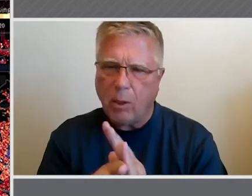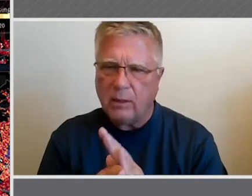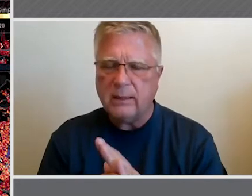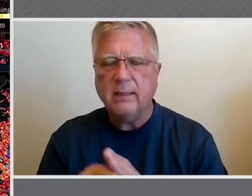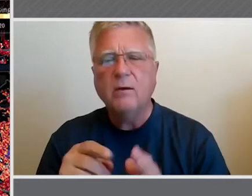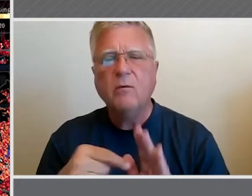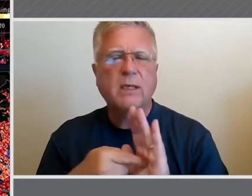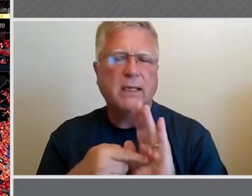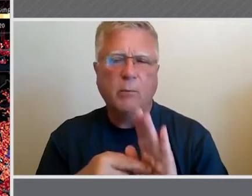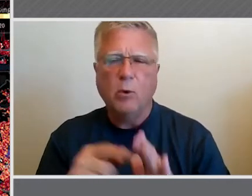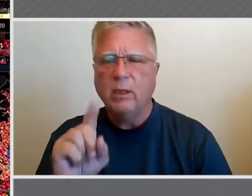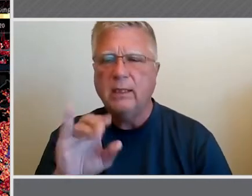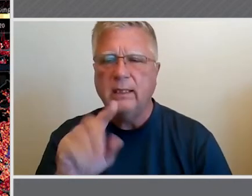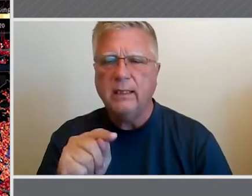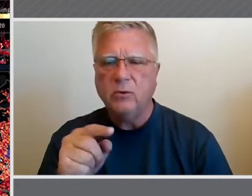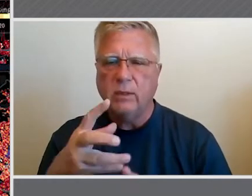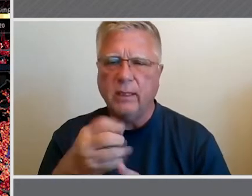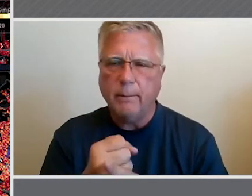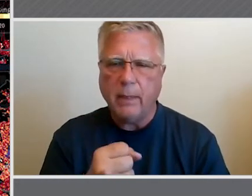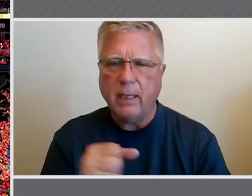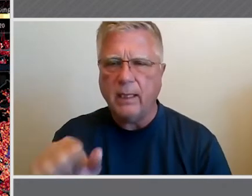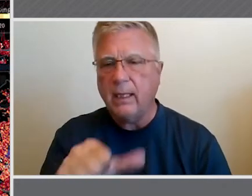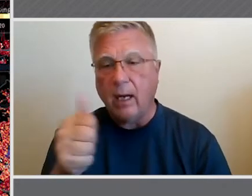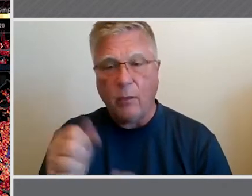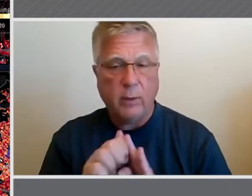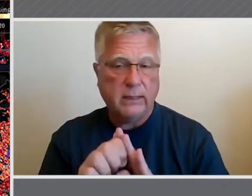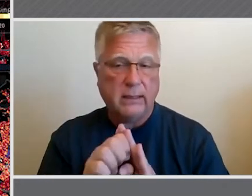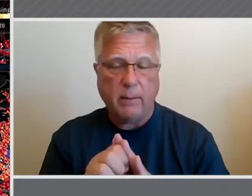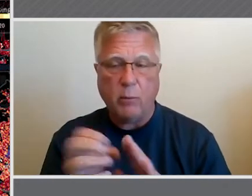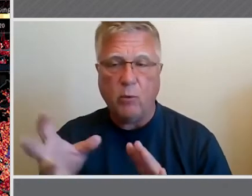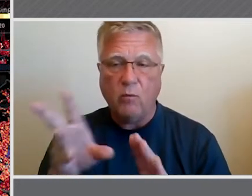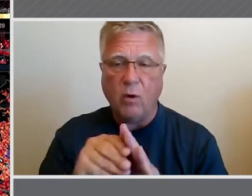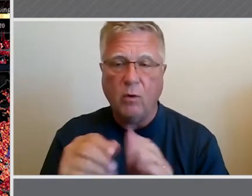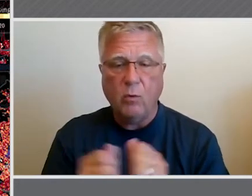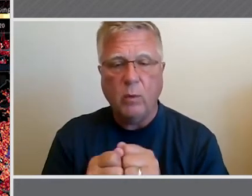Another example of disparate impact has to do with one of the regulations that Heidi